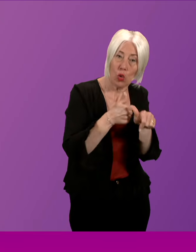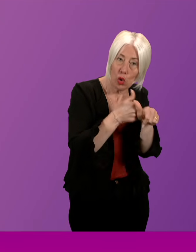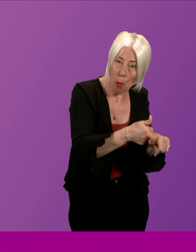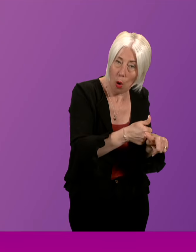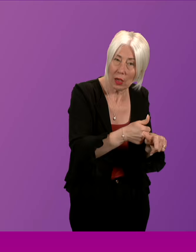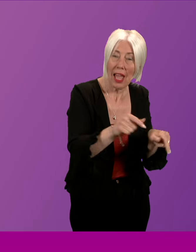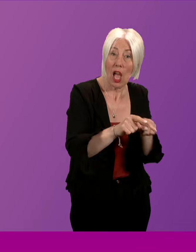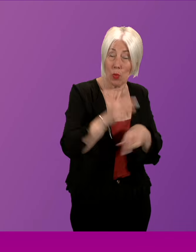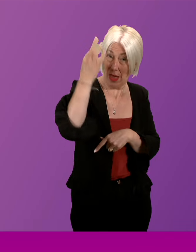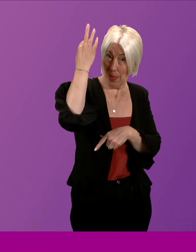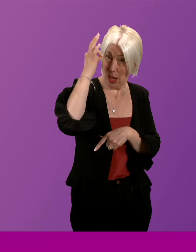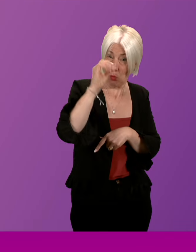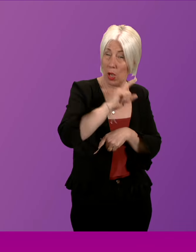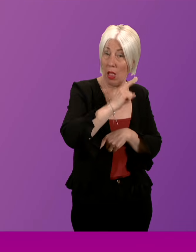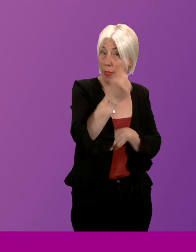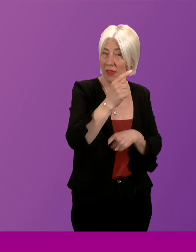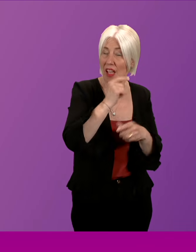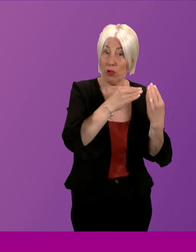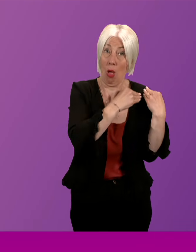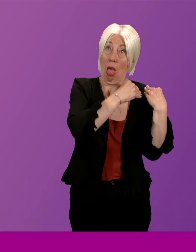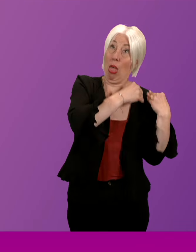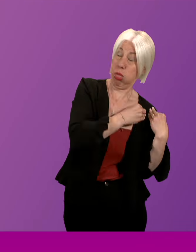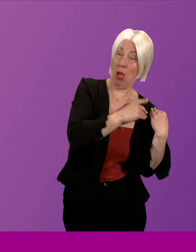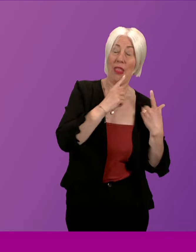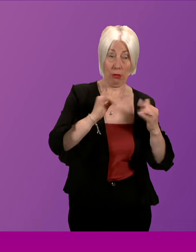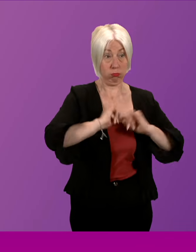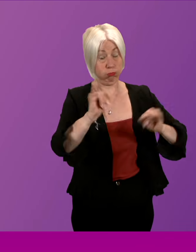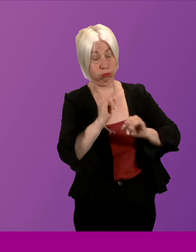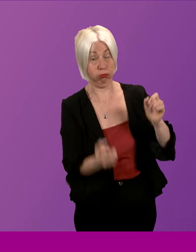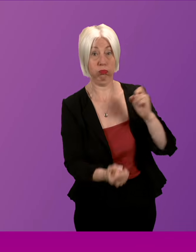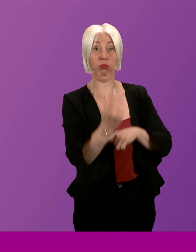Council is not left to bear the costs of this unprecedented emergency alone?